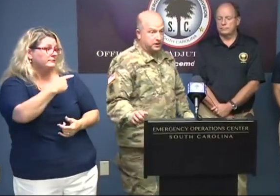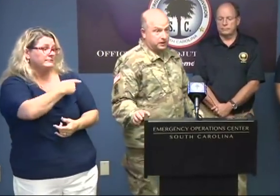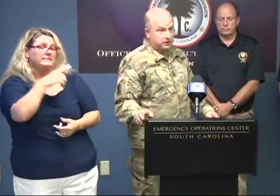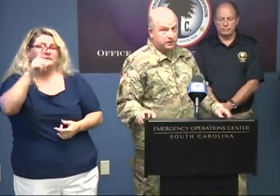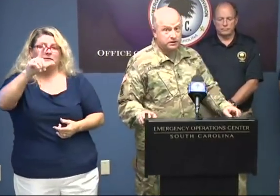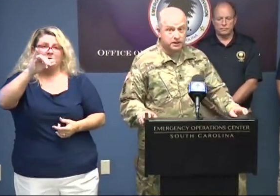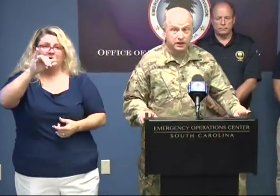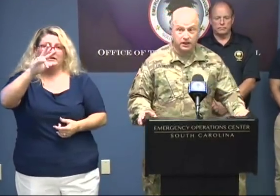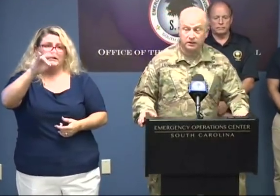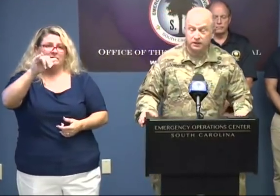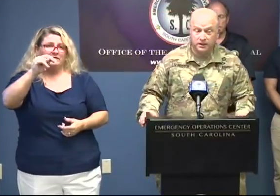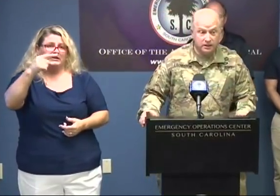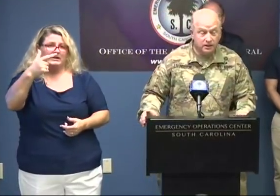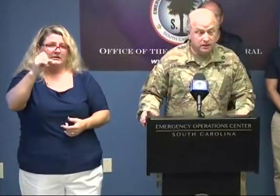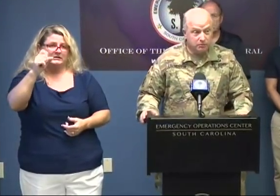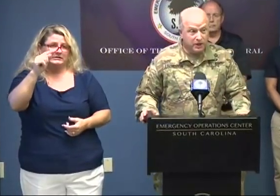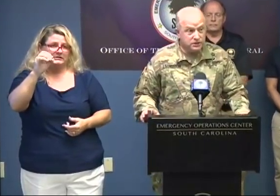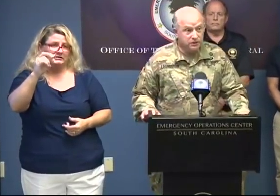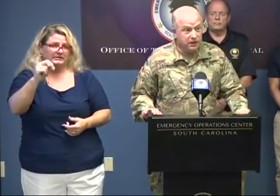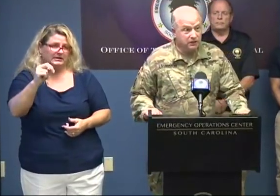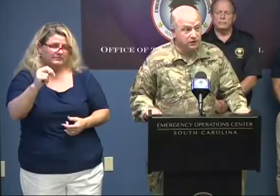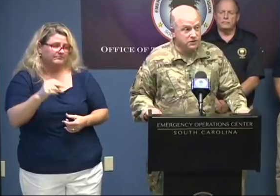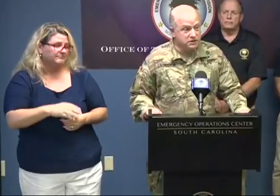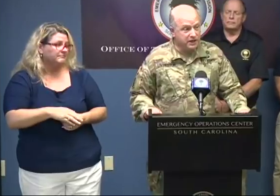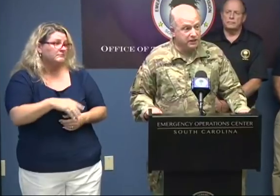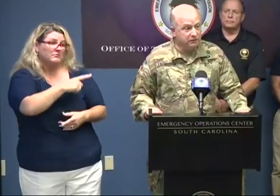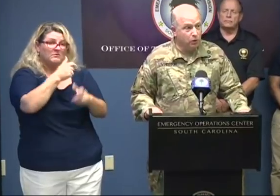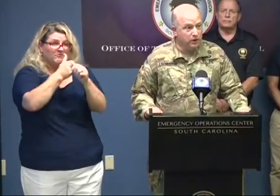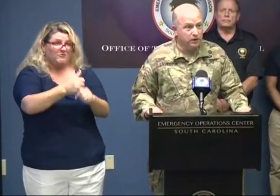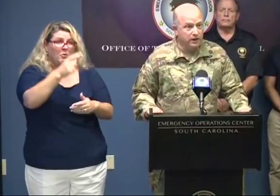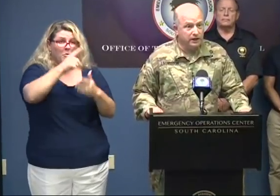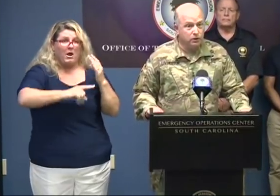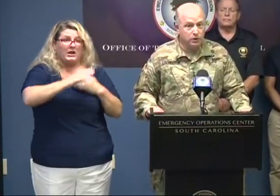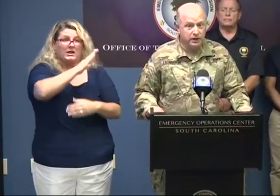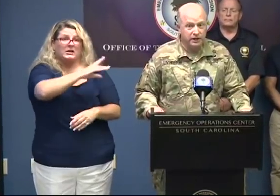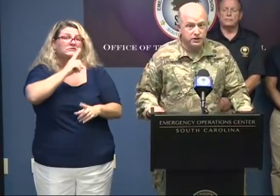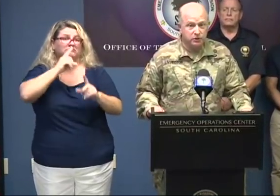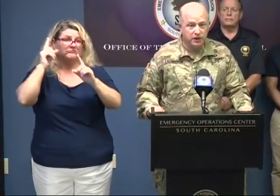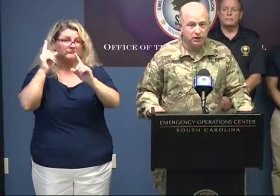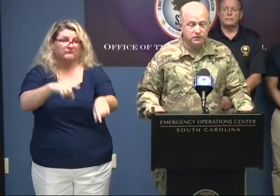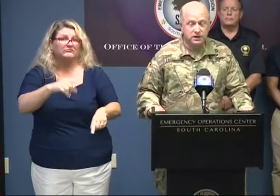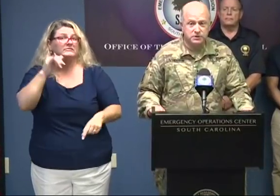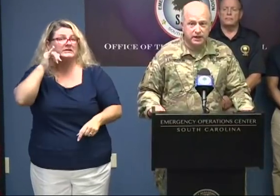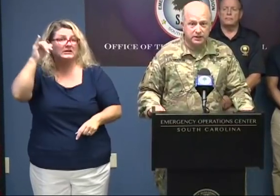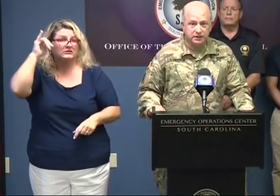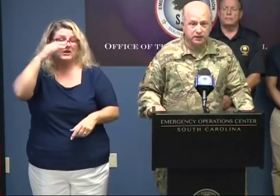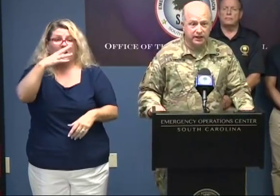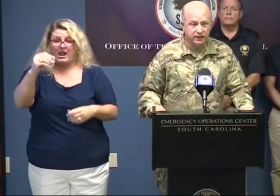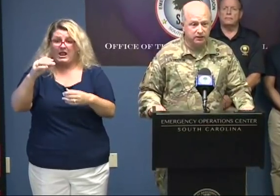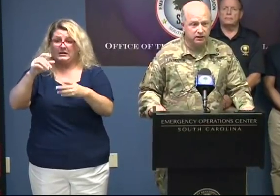Thank you, Governor. Based on the governor's executive order and coordination with all of Team South Carolina,